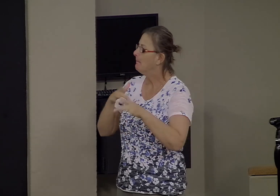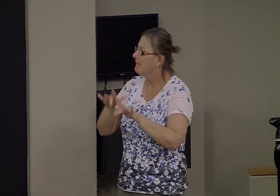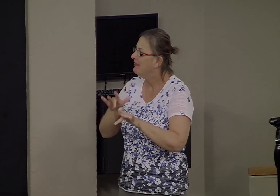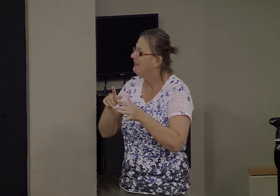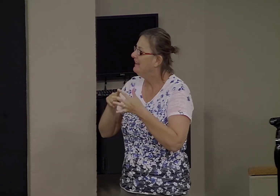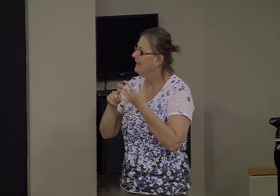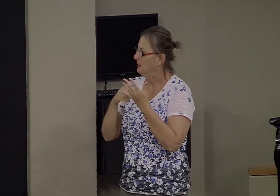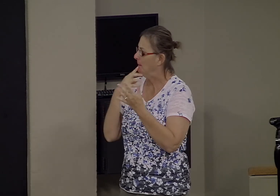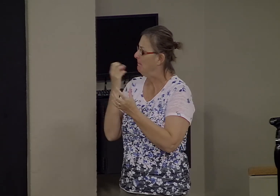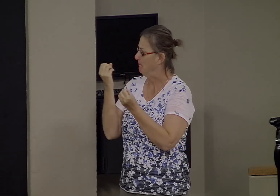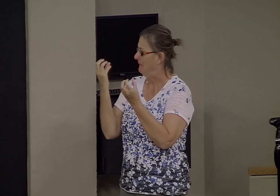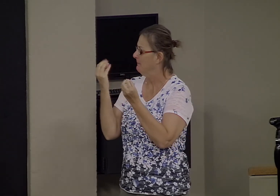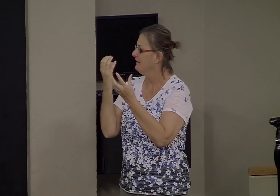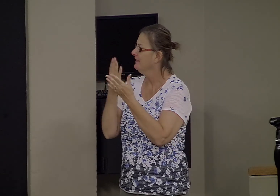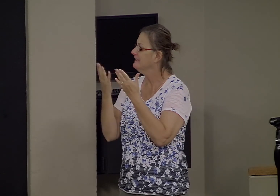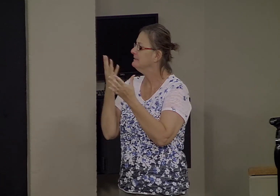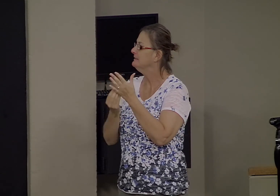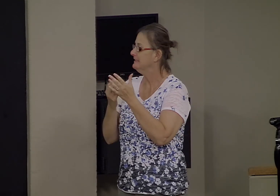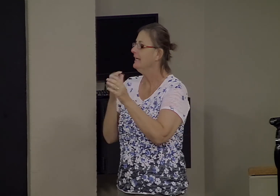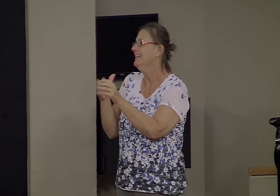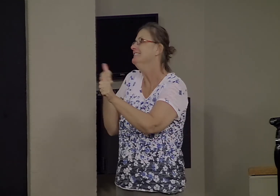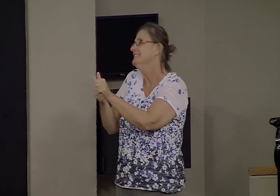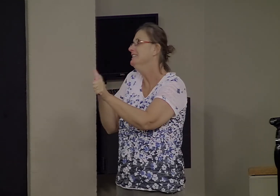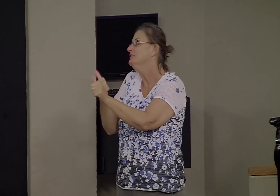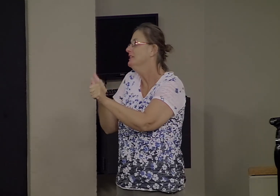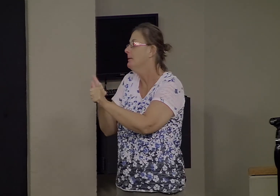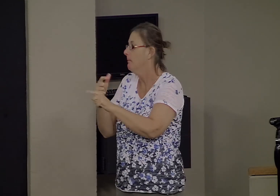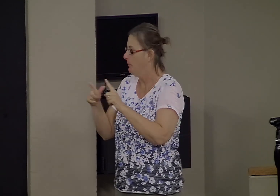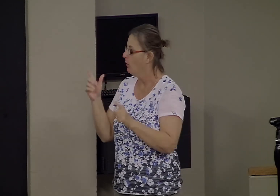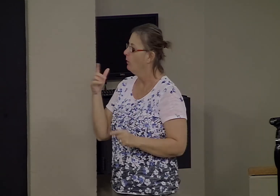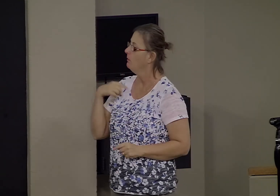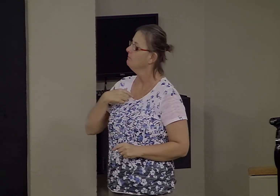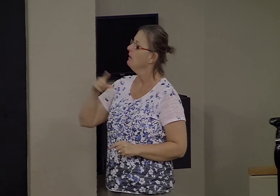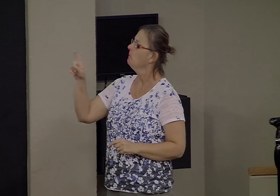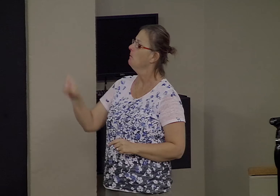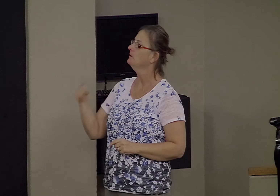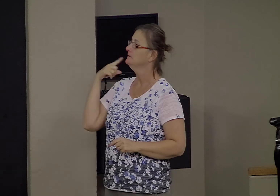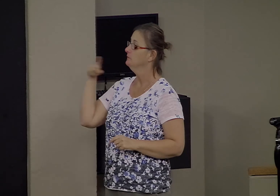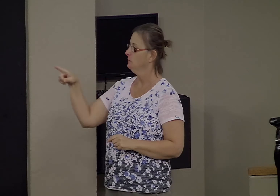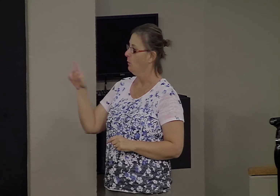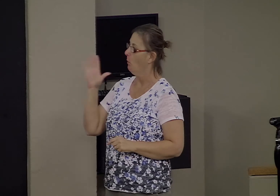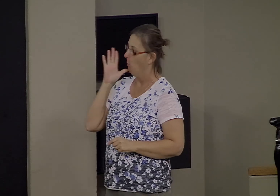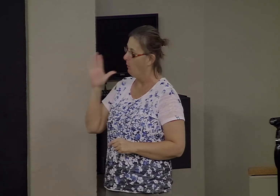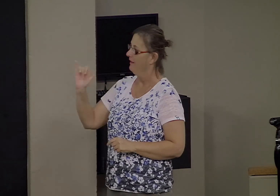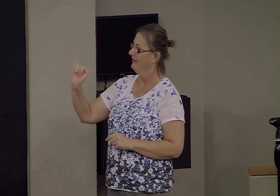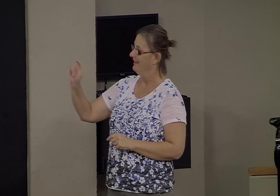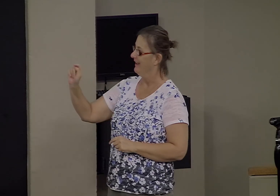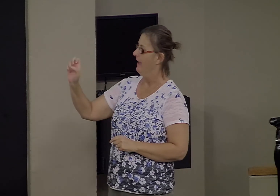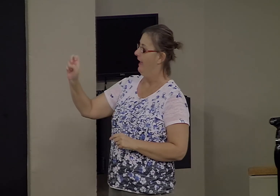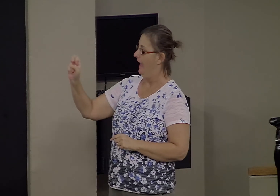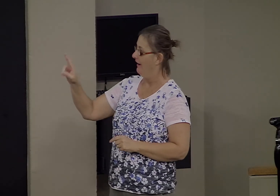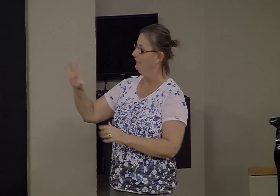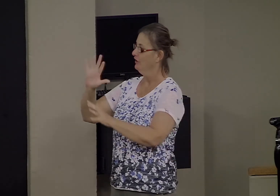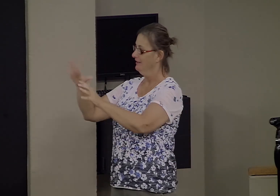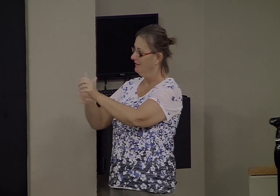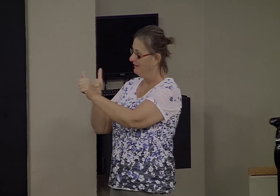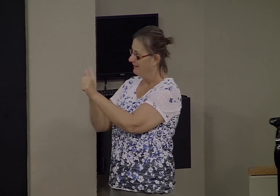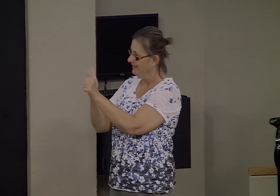in who her caregivers were when she was younger and you see deficits in her ability to empathize. She is catching up.